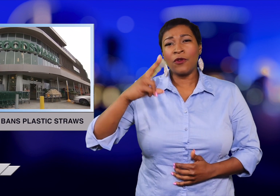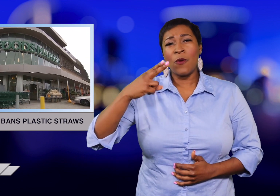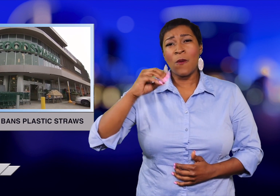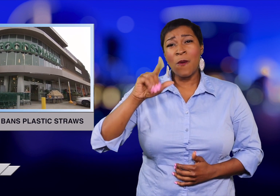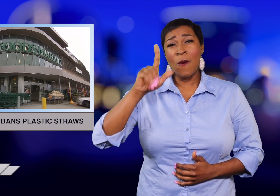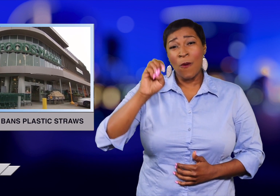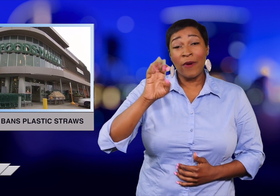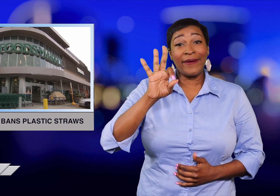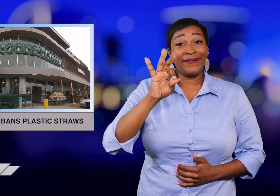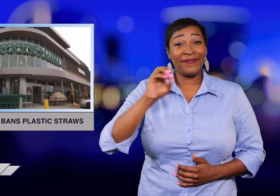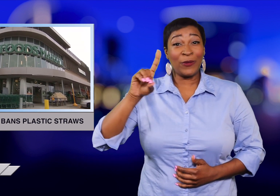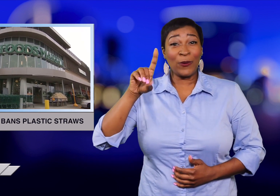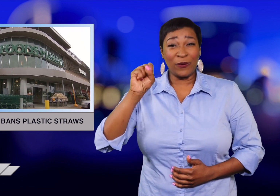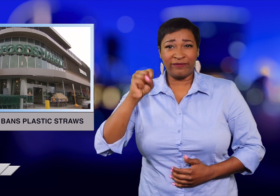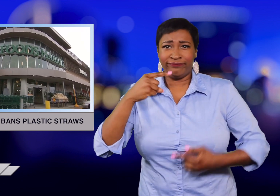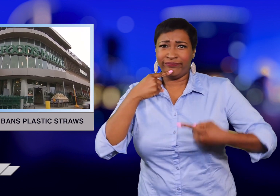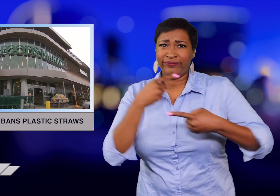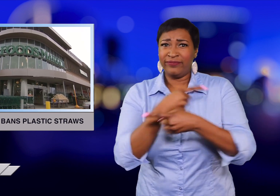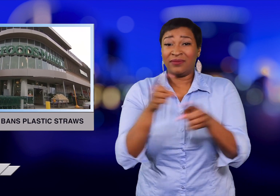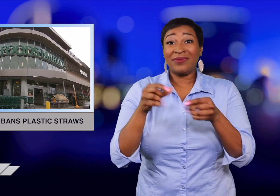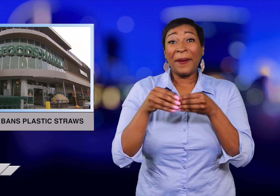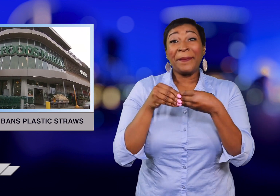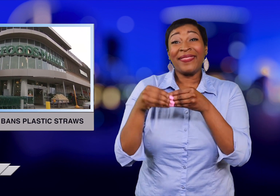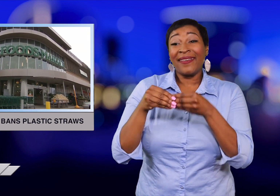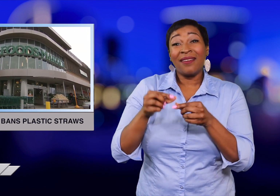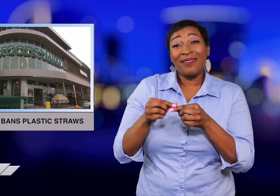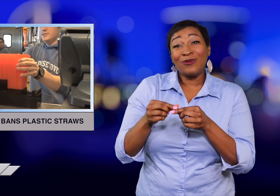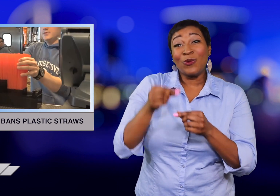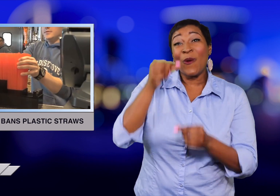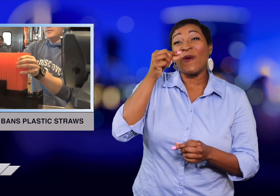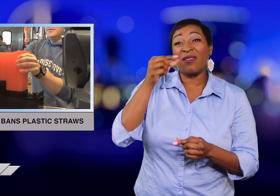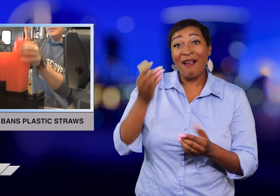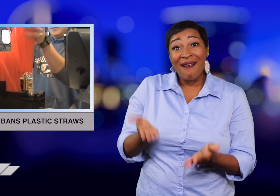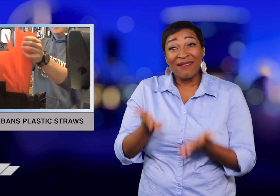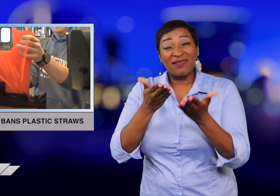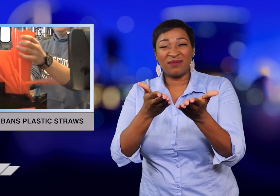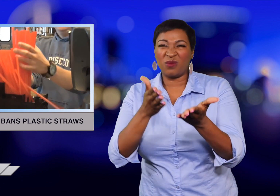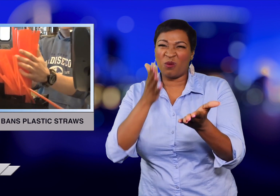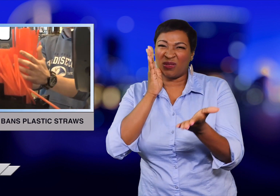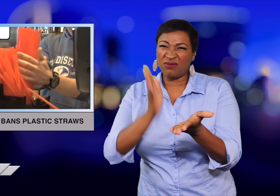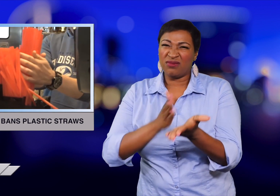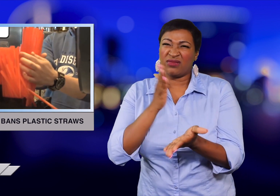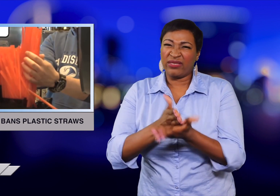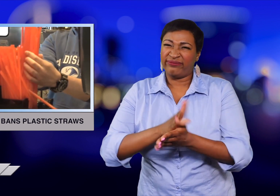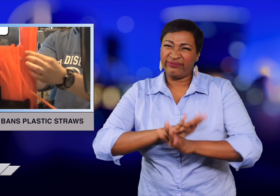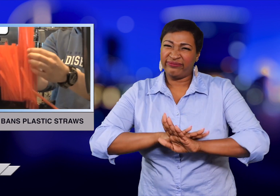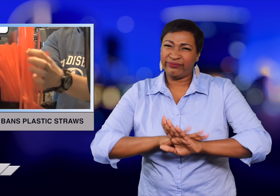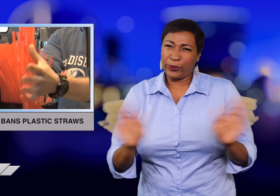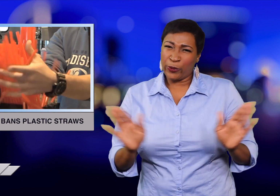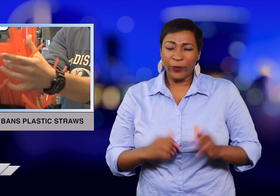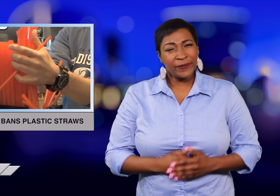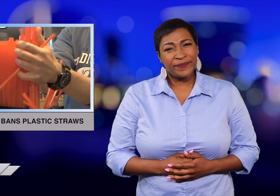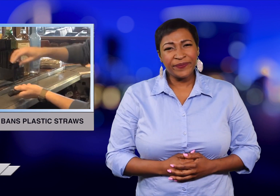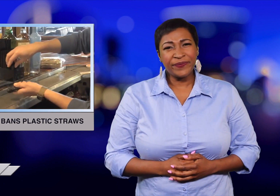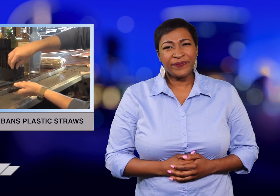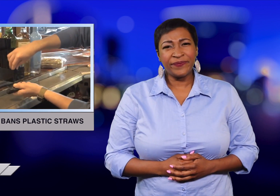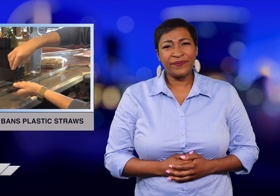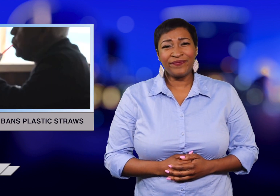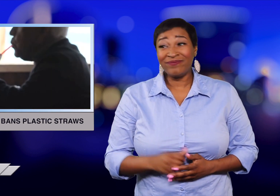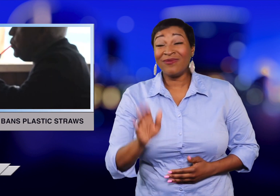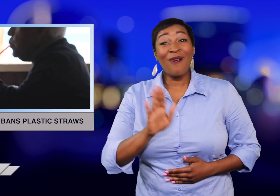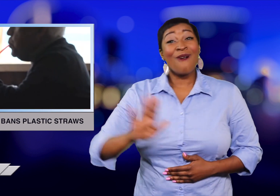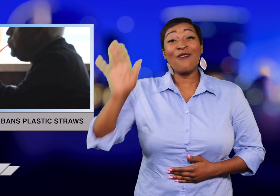Today Whole Foods announced it will stop offering plastic straws.